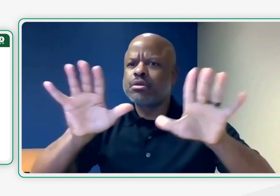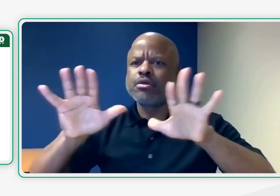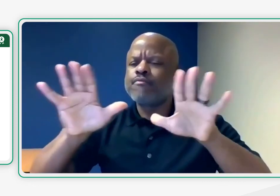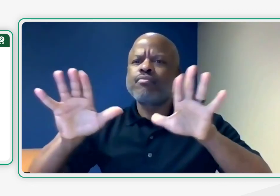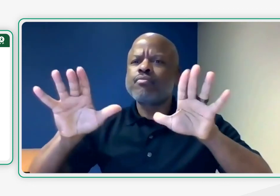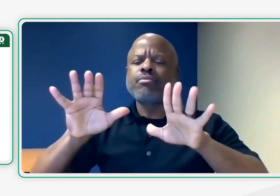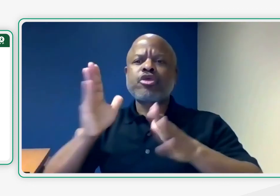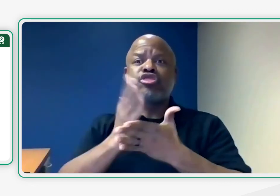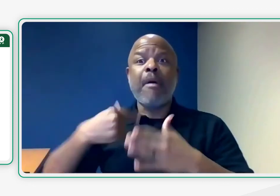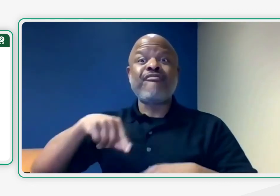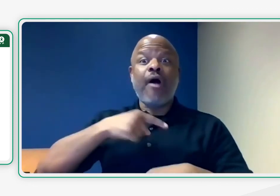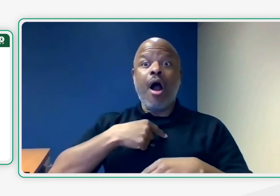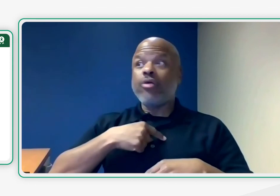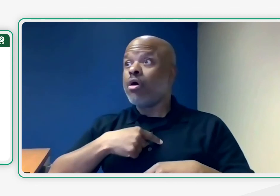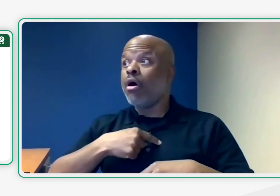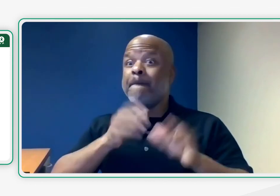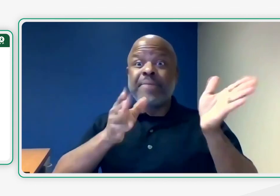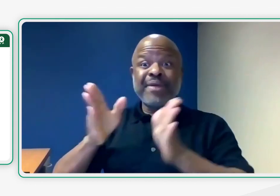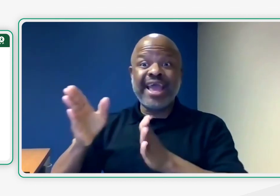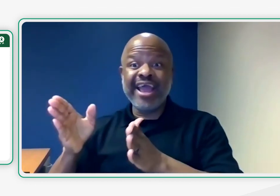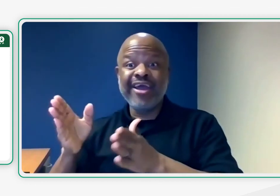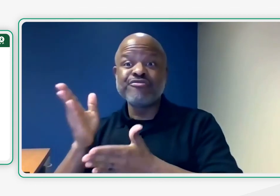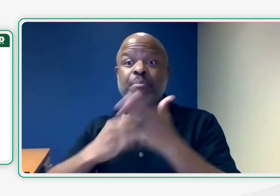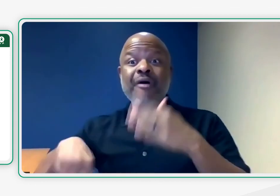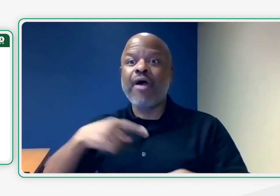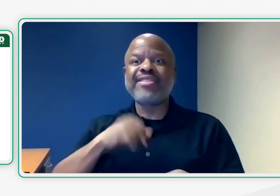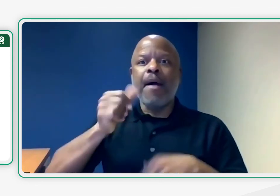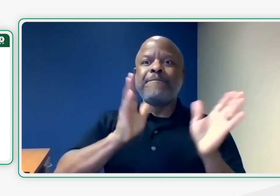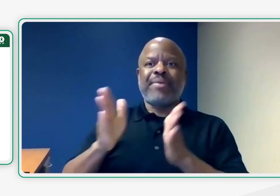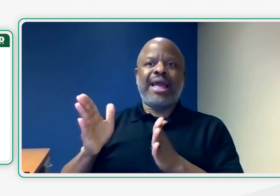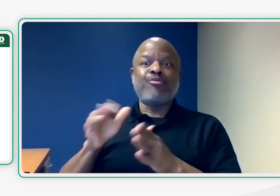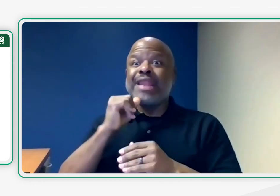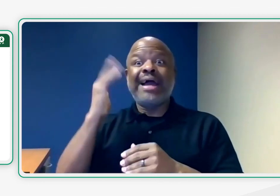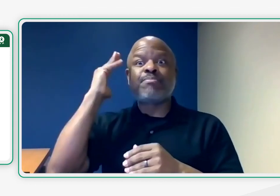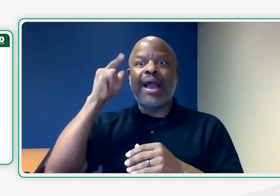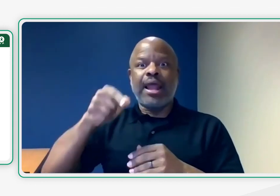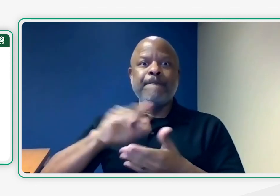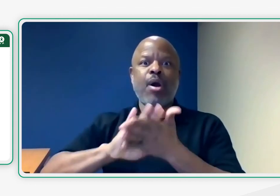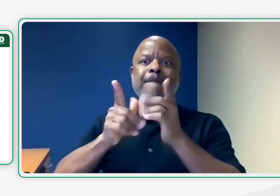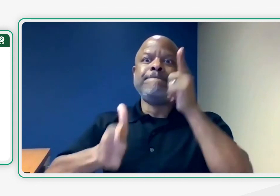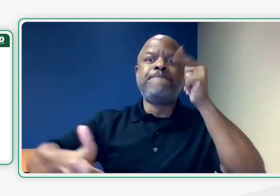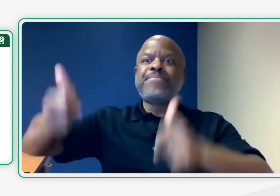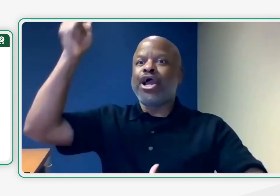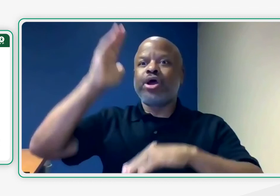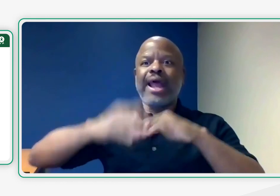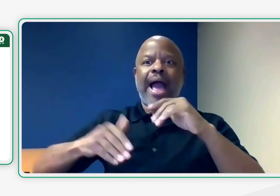It had not yet been confirmed, but it was still out there. And some of us were starting to prepare, right? Well,